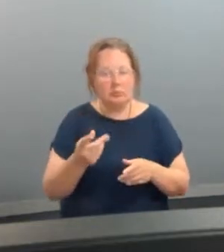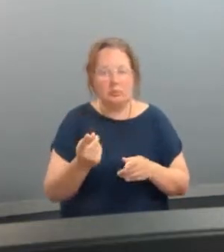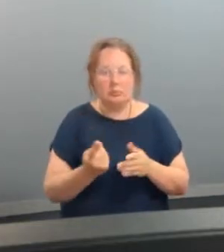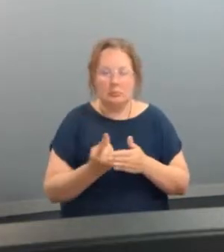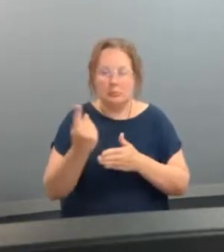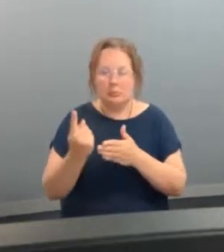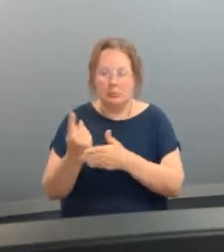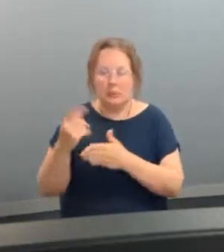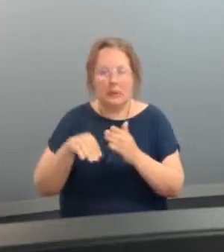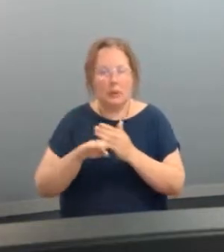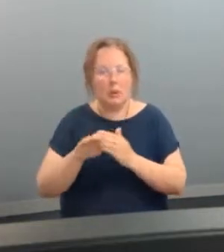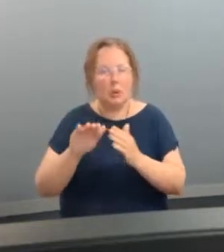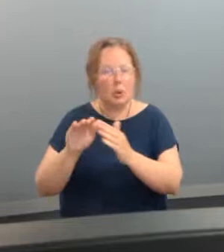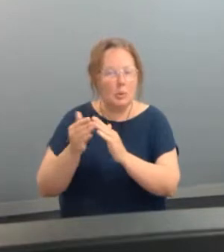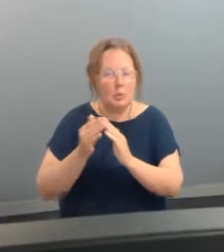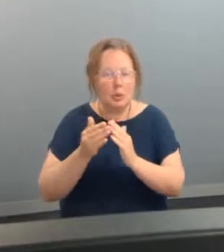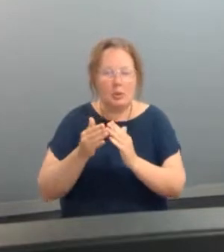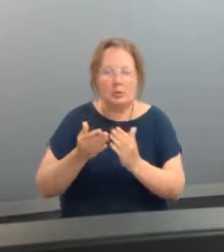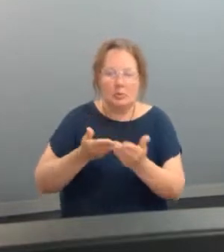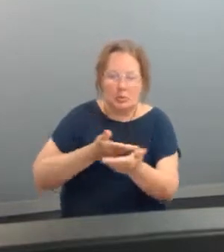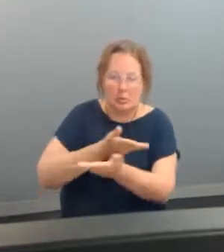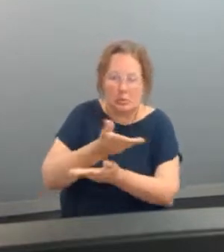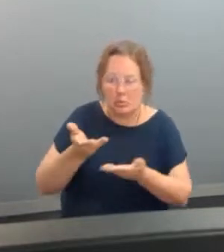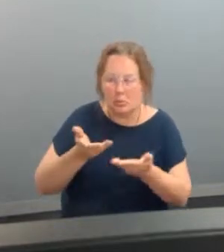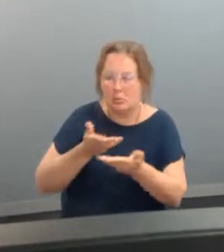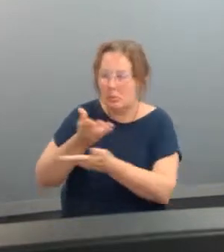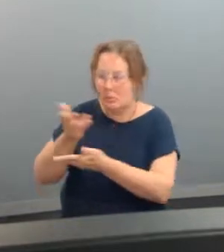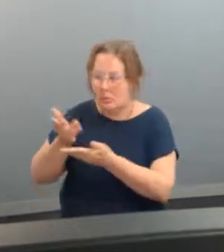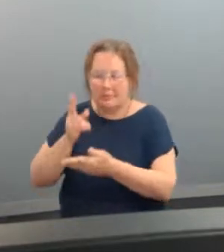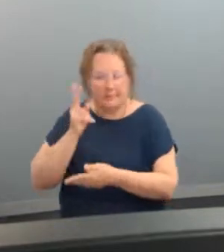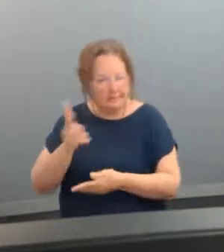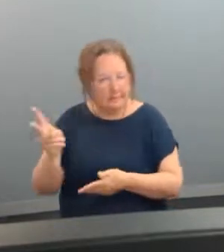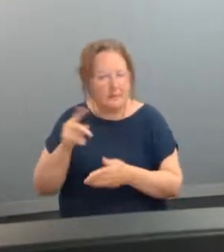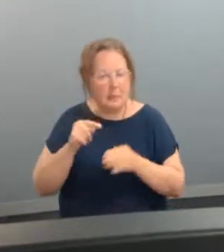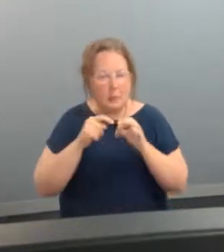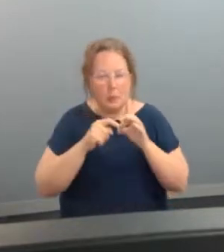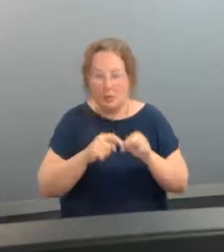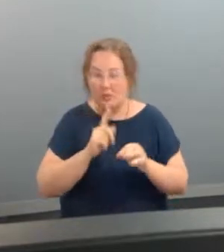» It is a question that's been coming up quite a lot in